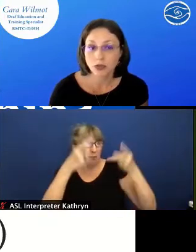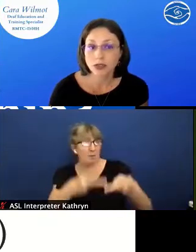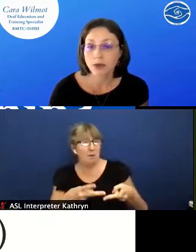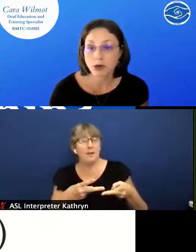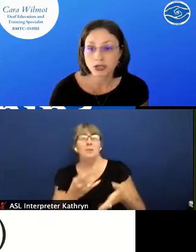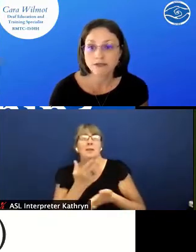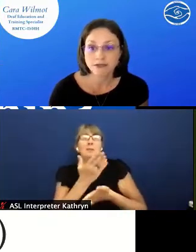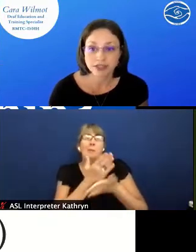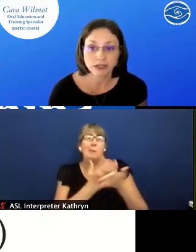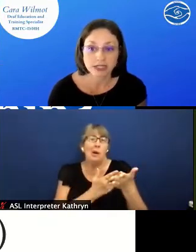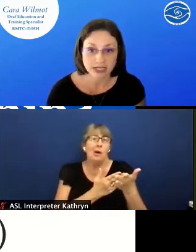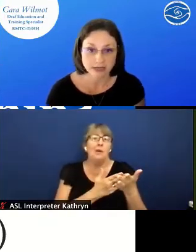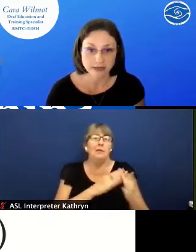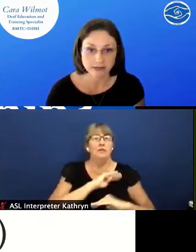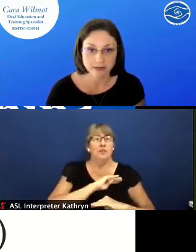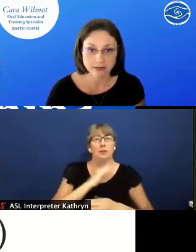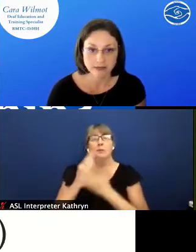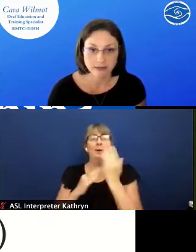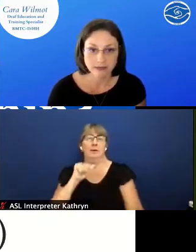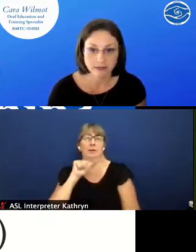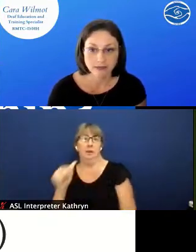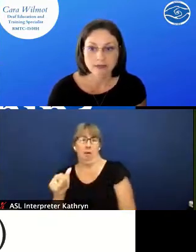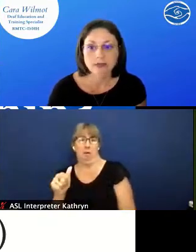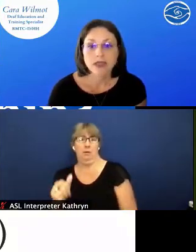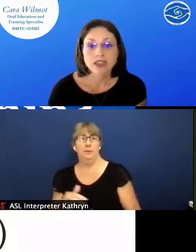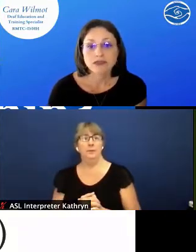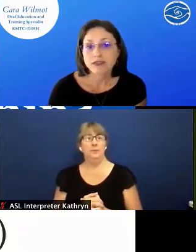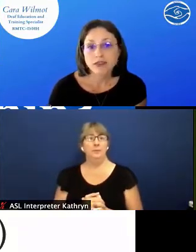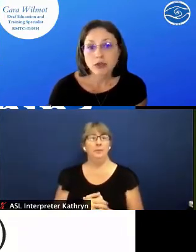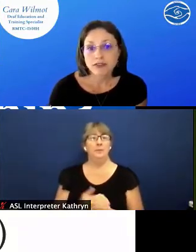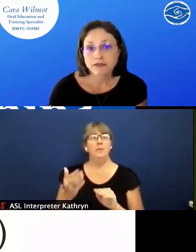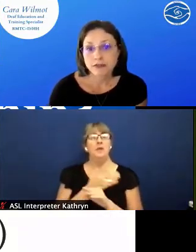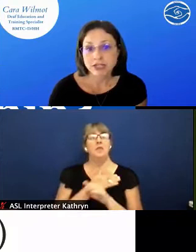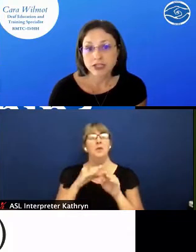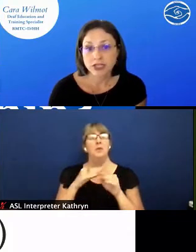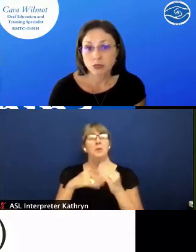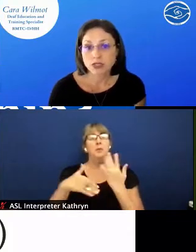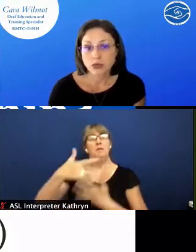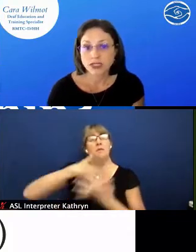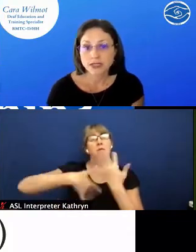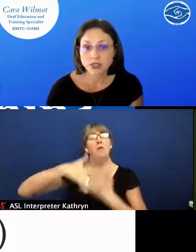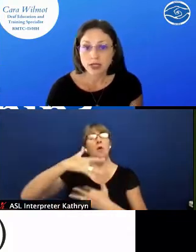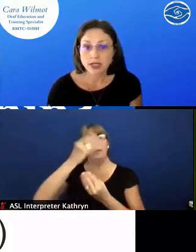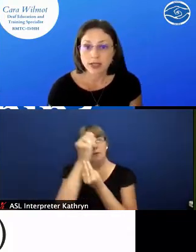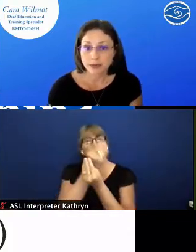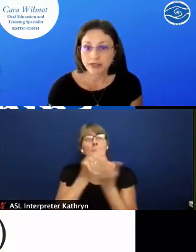only partially fulfilled needs. The free flow of information and resources between collaborative